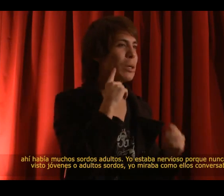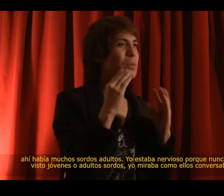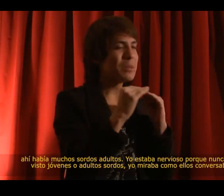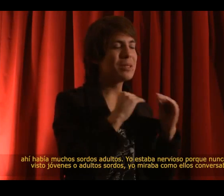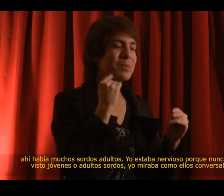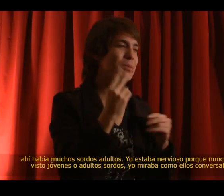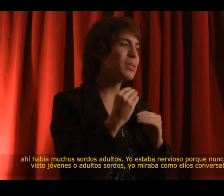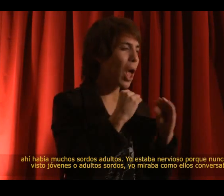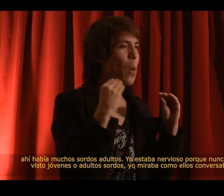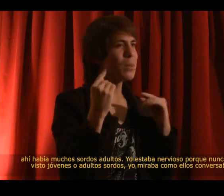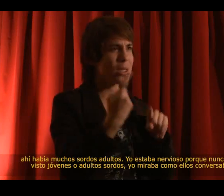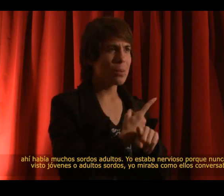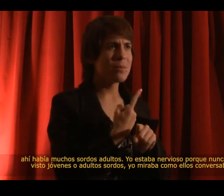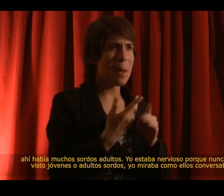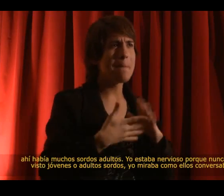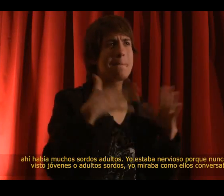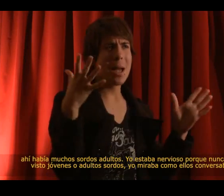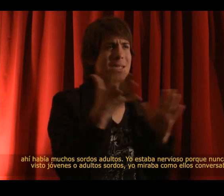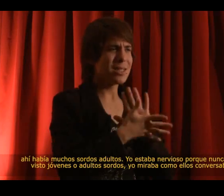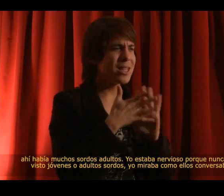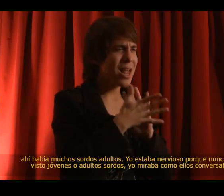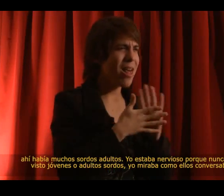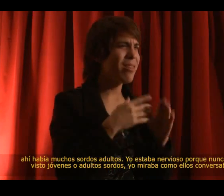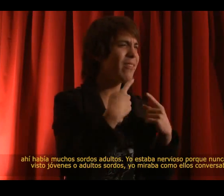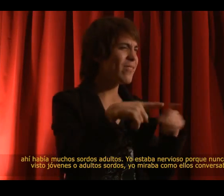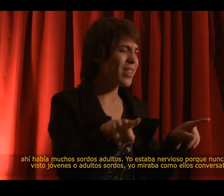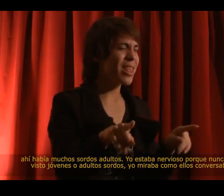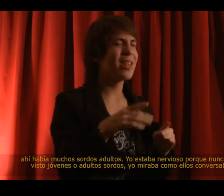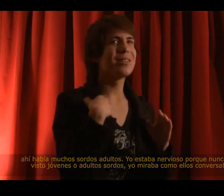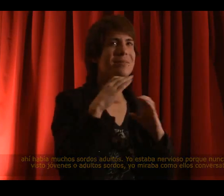I saw how they talked with one another with very different signs.